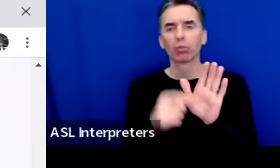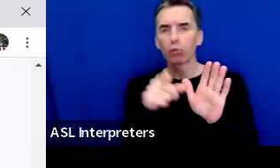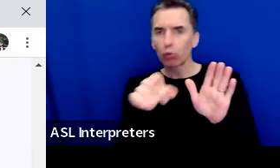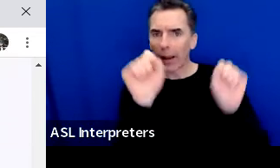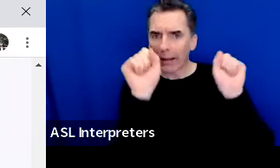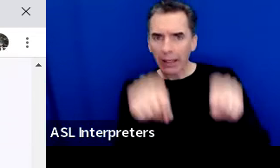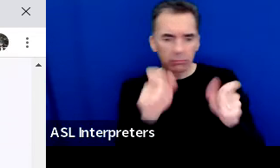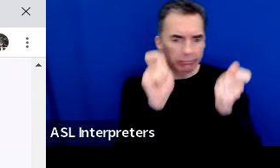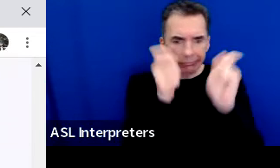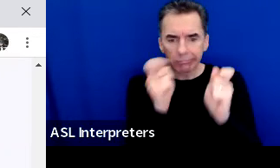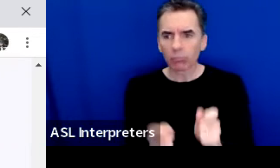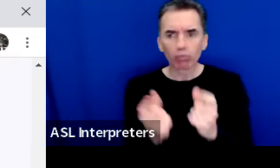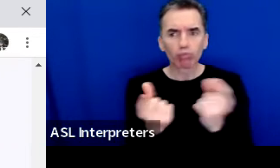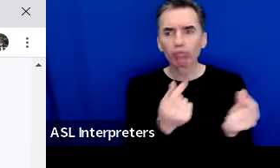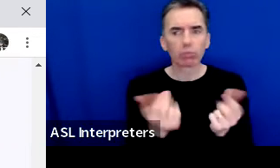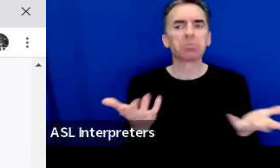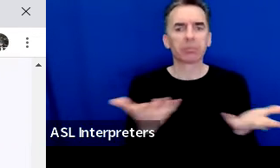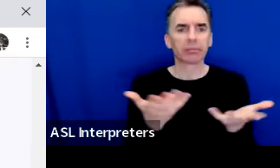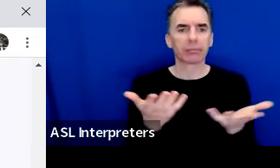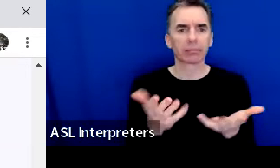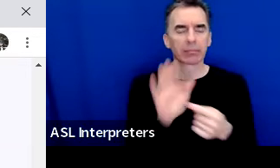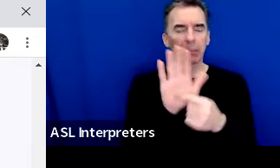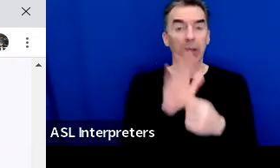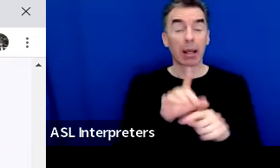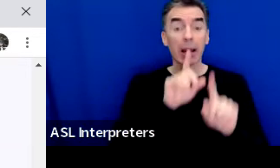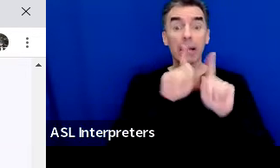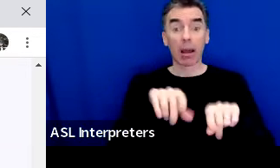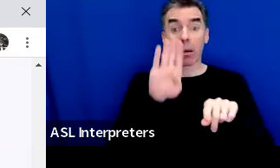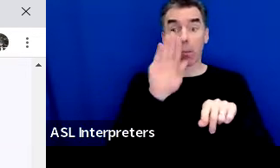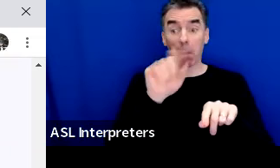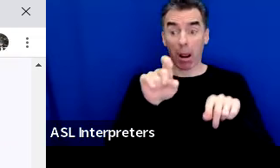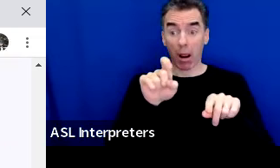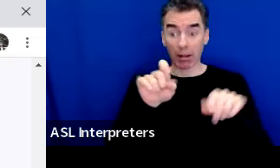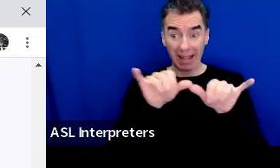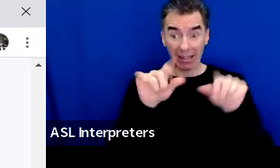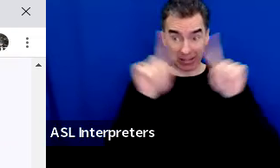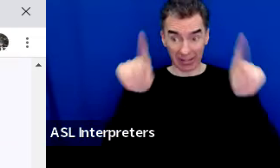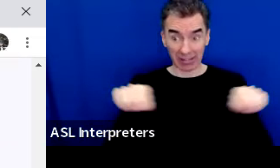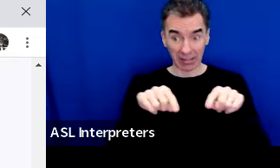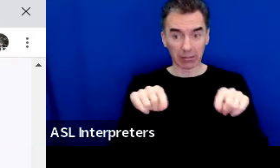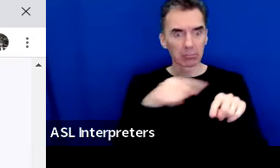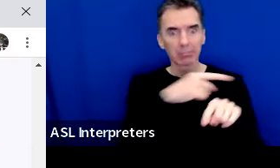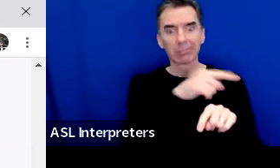So answer box size is 20, so you can actually decide how big a box